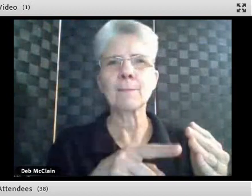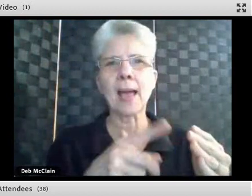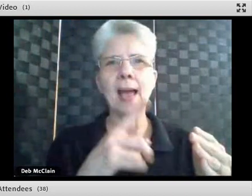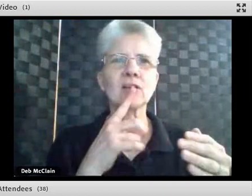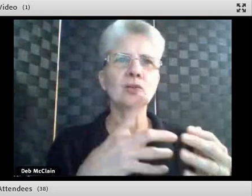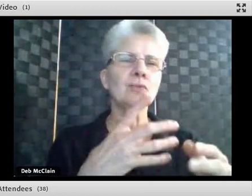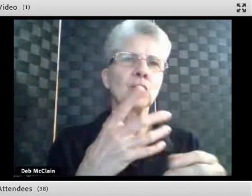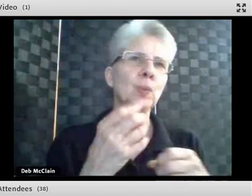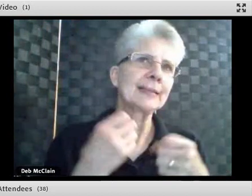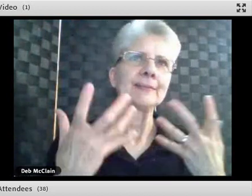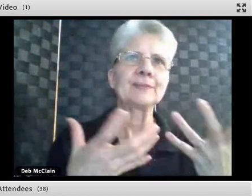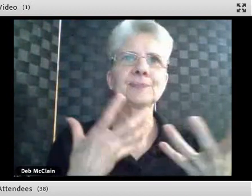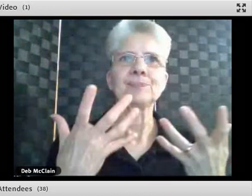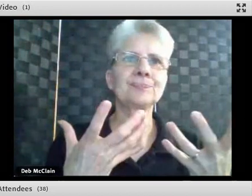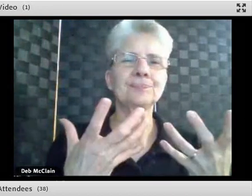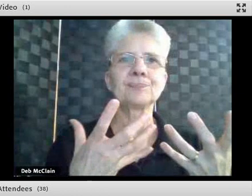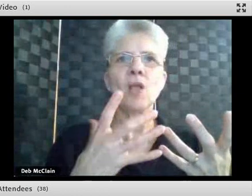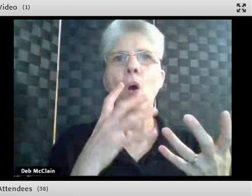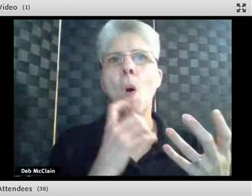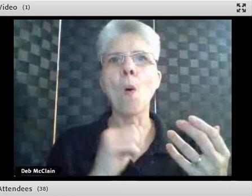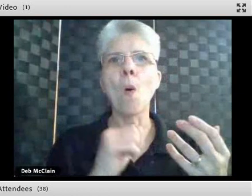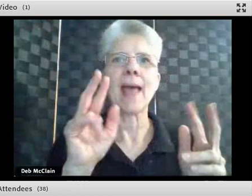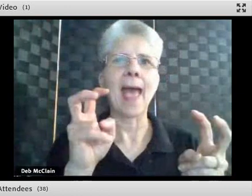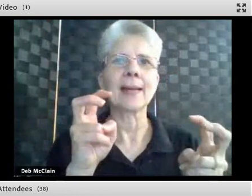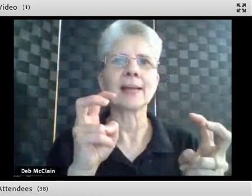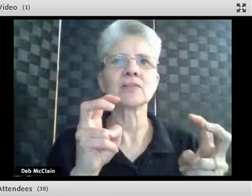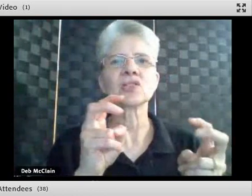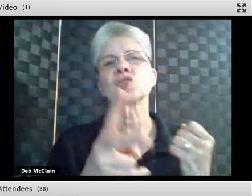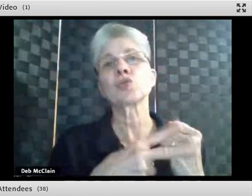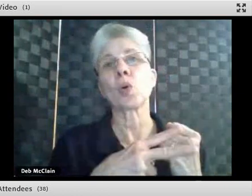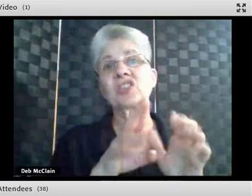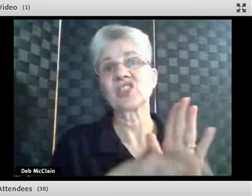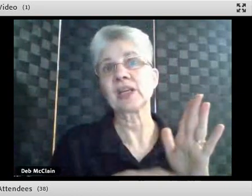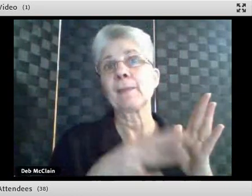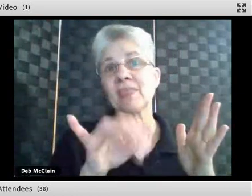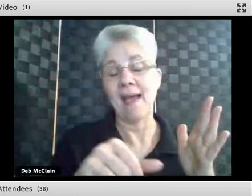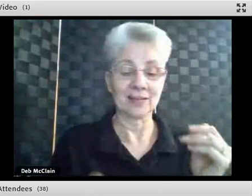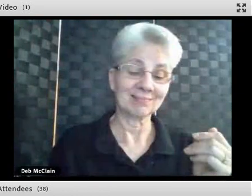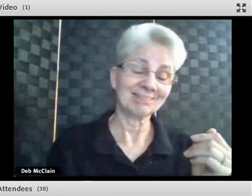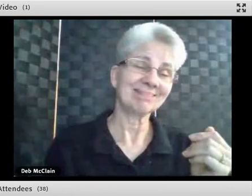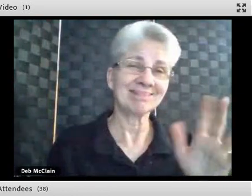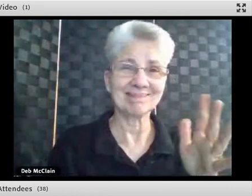with the old adage, "Storage is cheap." Eh, that may or may not be true,